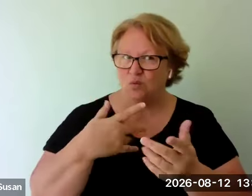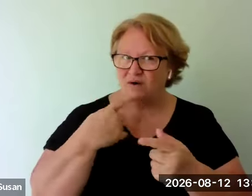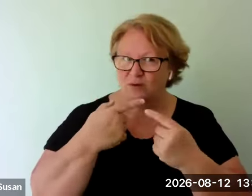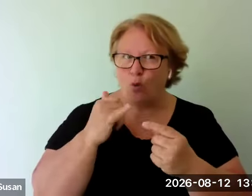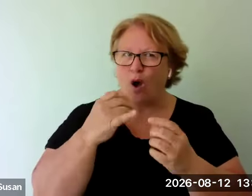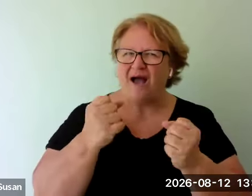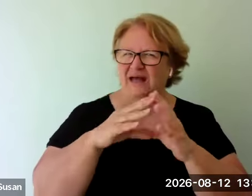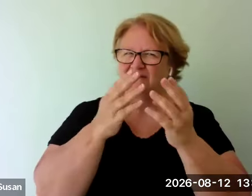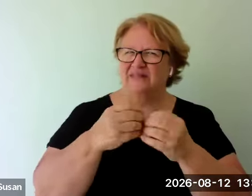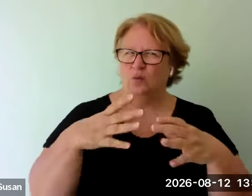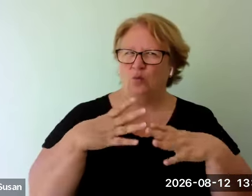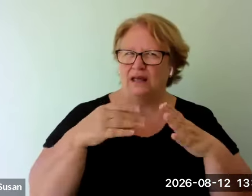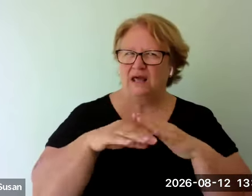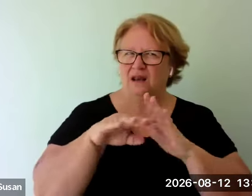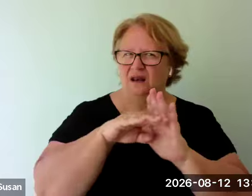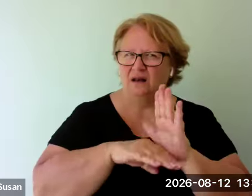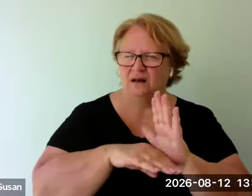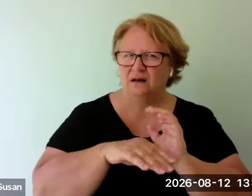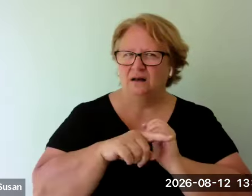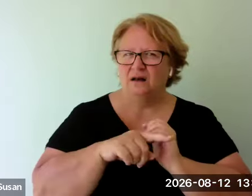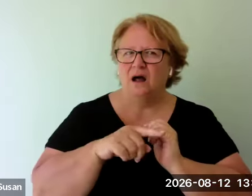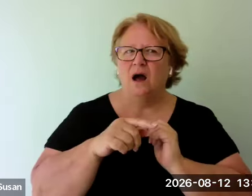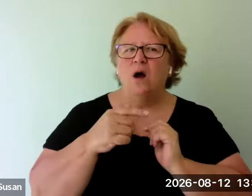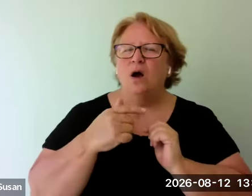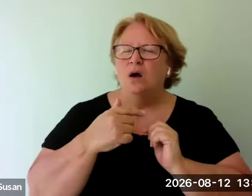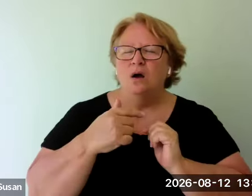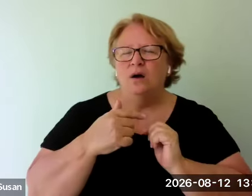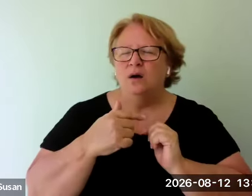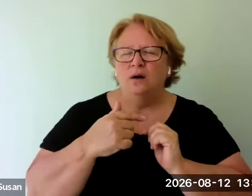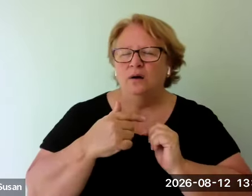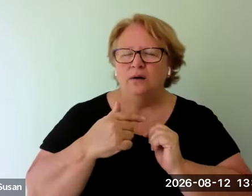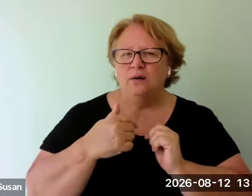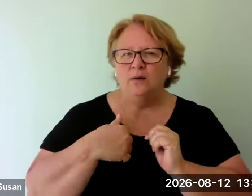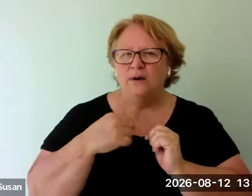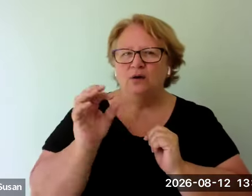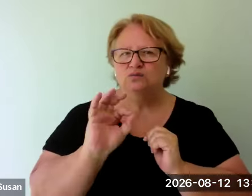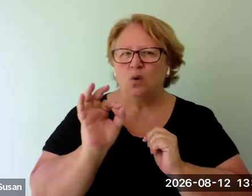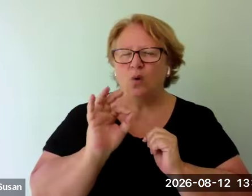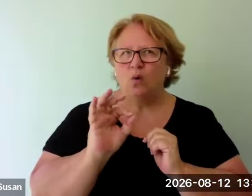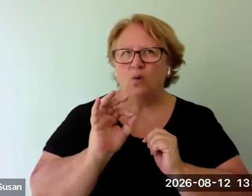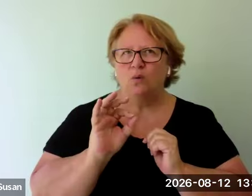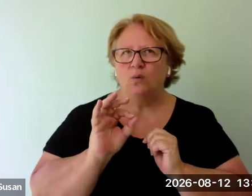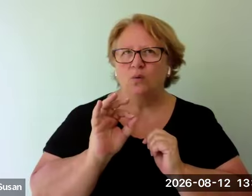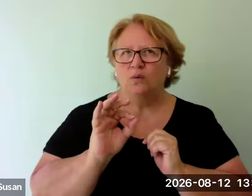the supervisor or mentor, whether there were any further guidance you wanted to give on that. Or is that all covered